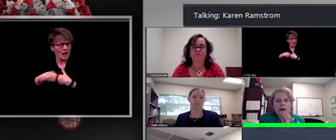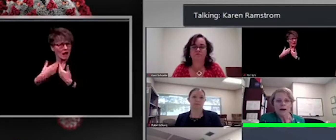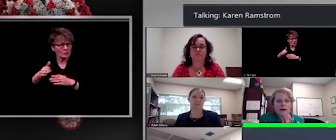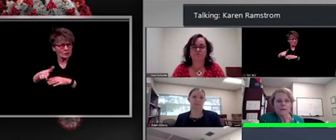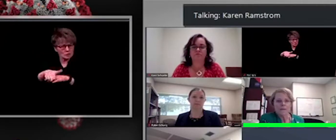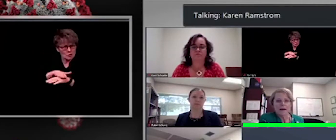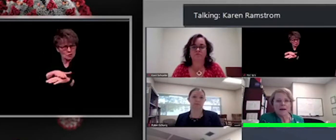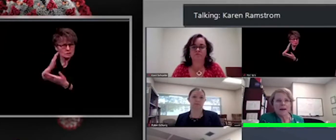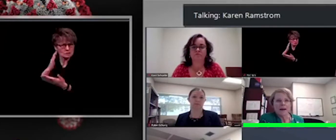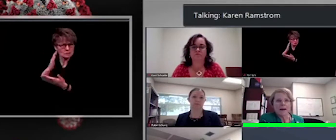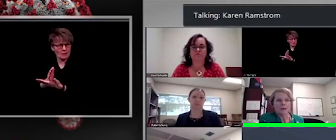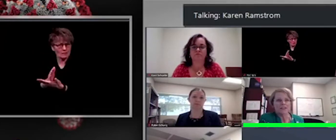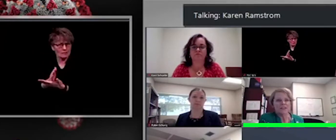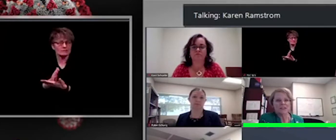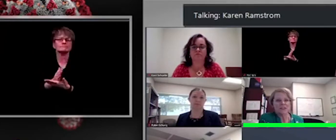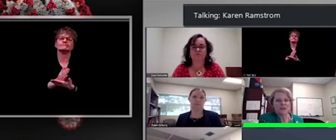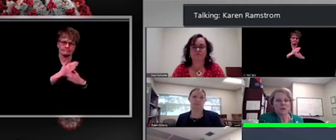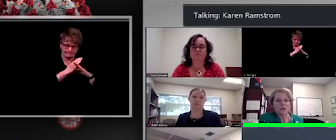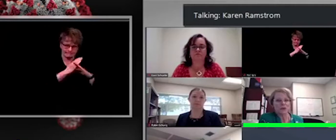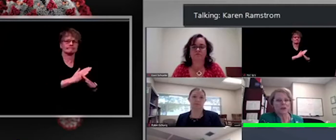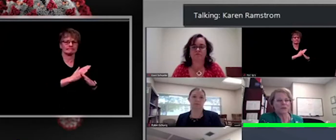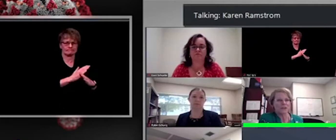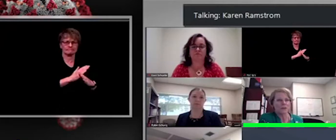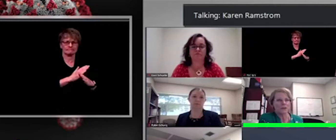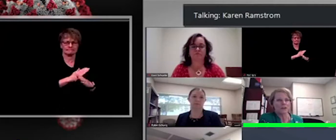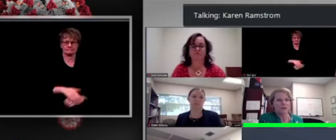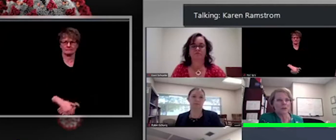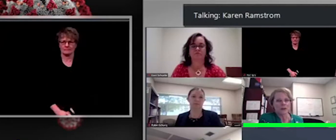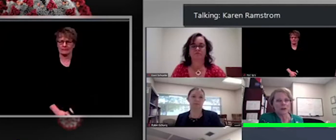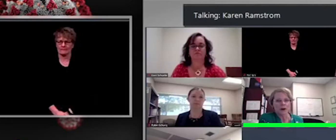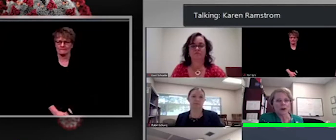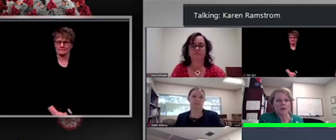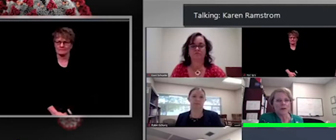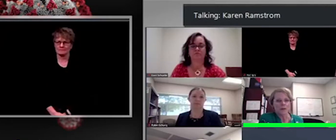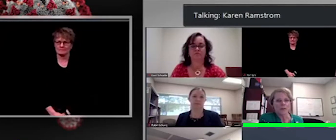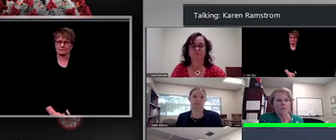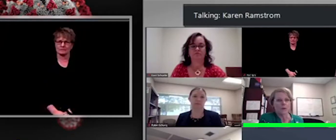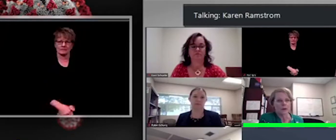the time. Our businesses and schools and our faith community are doing their part with